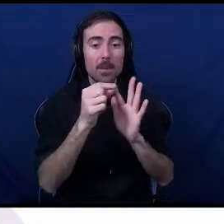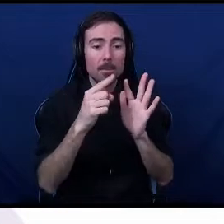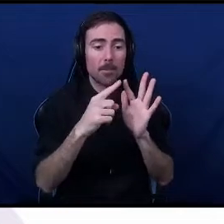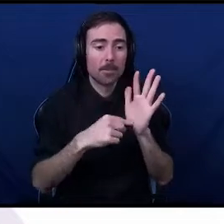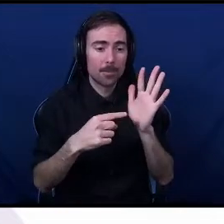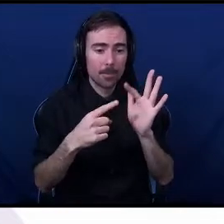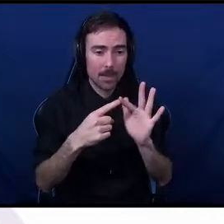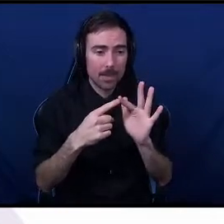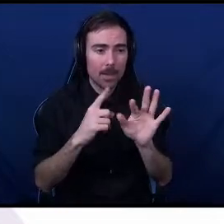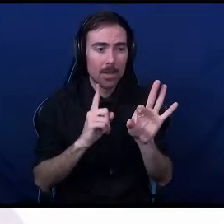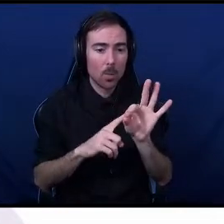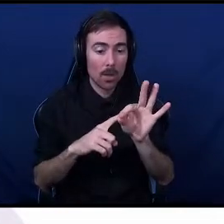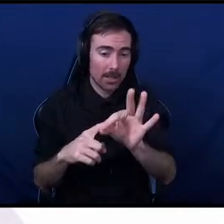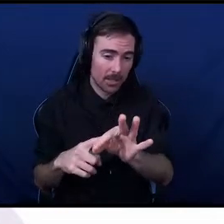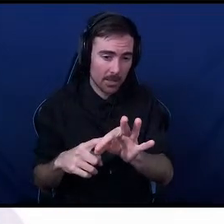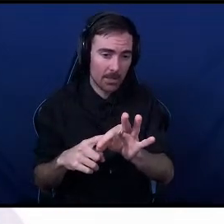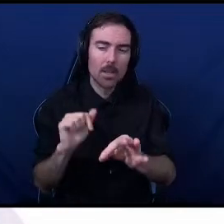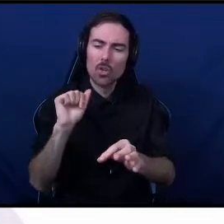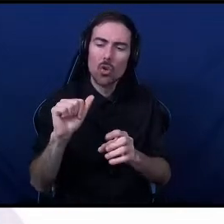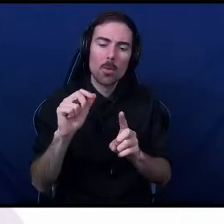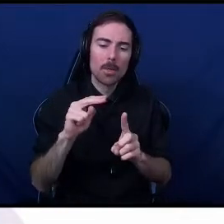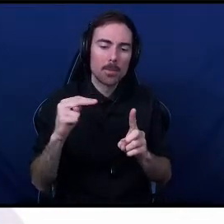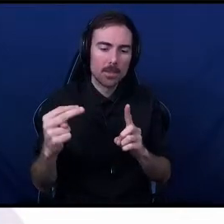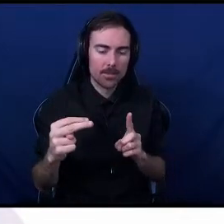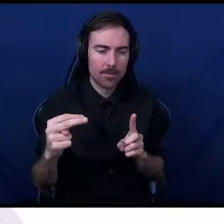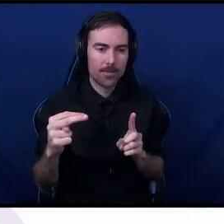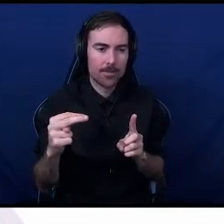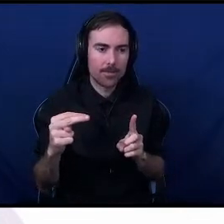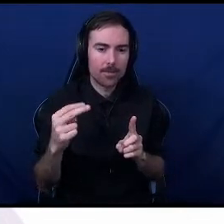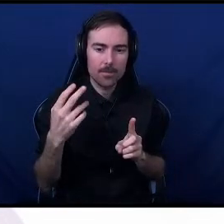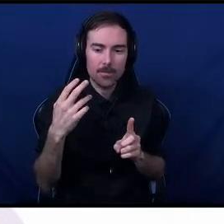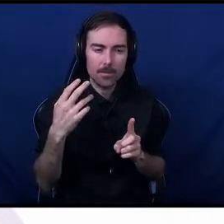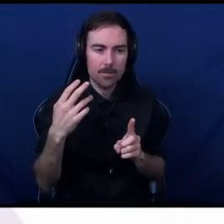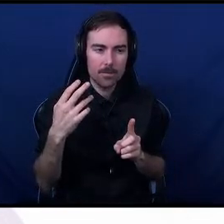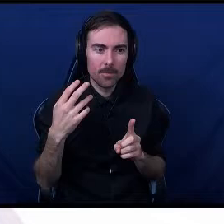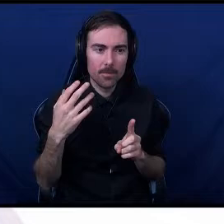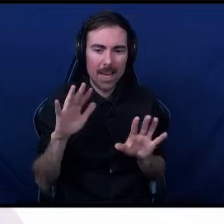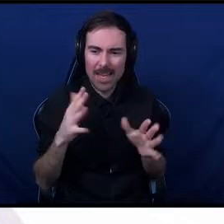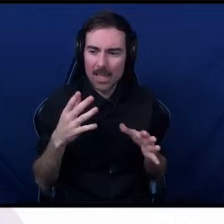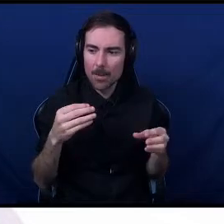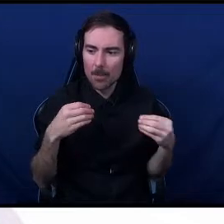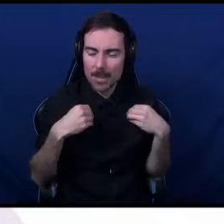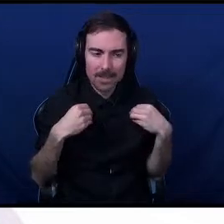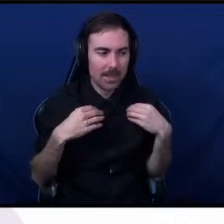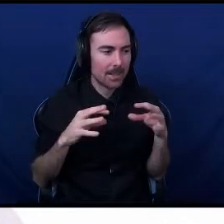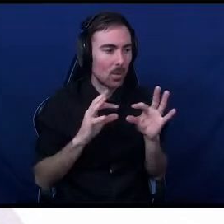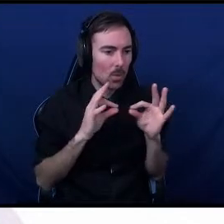Do you think from that perspective, are there any businesses or organisations that are doing well in the space of